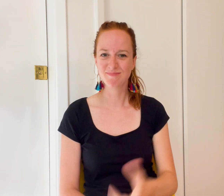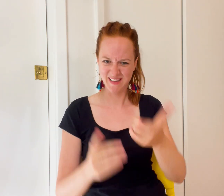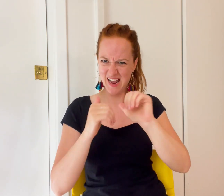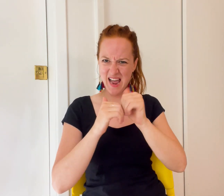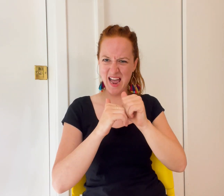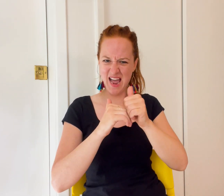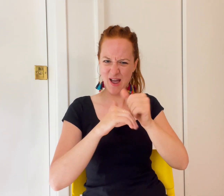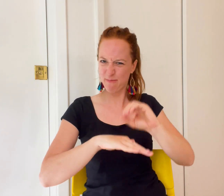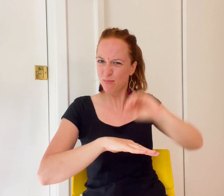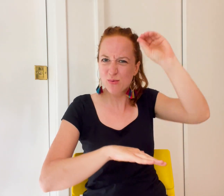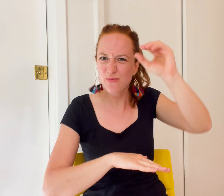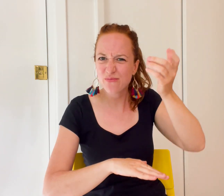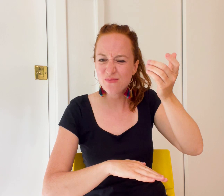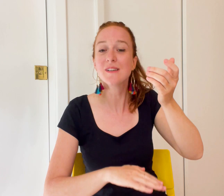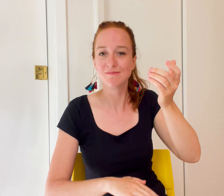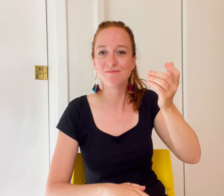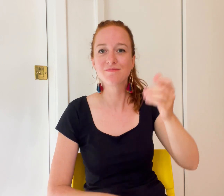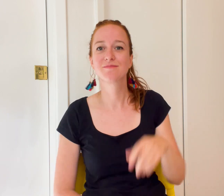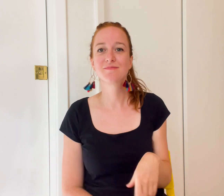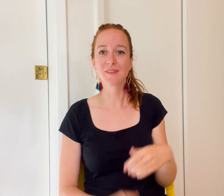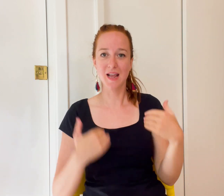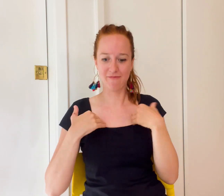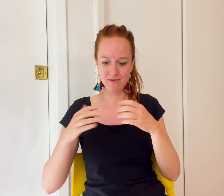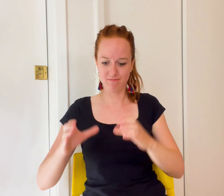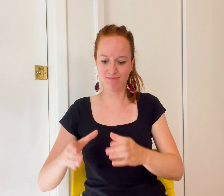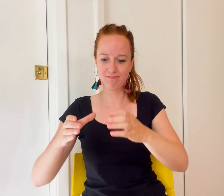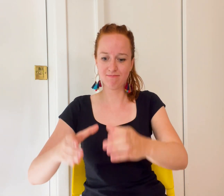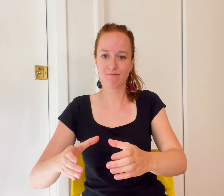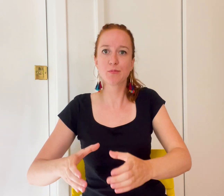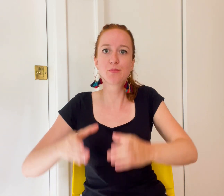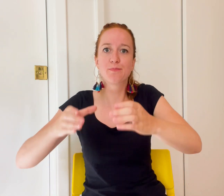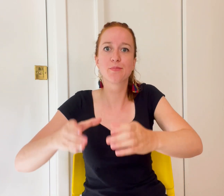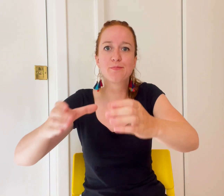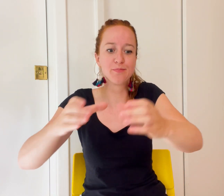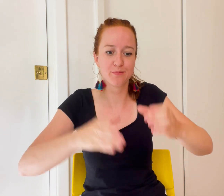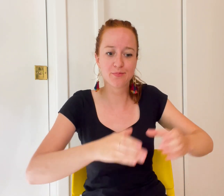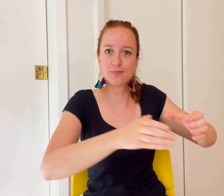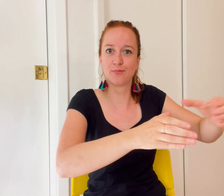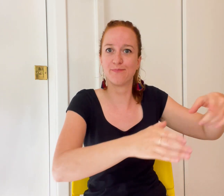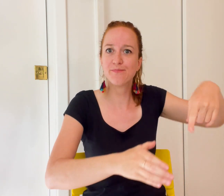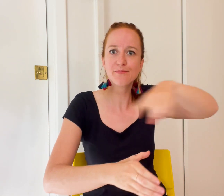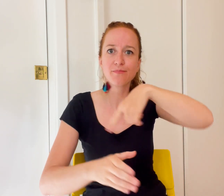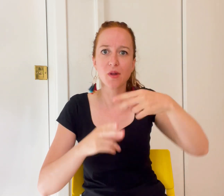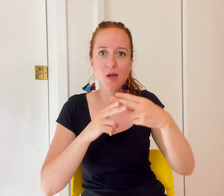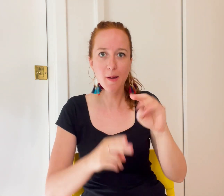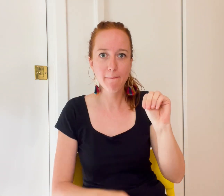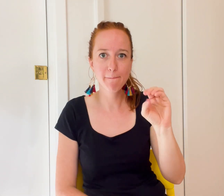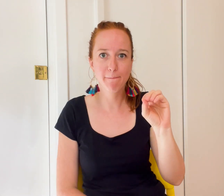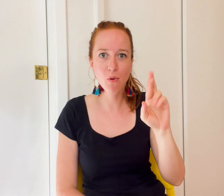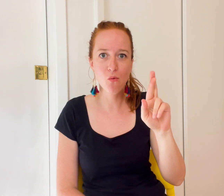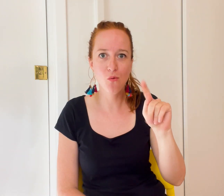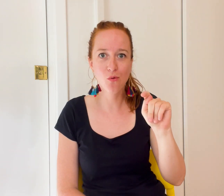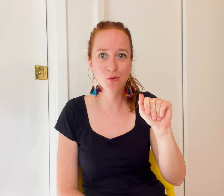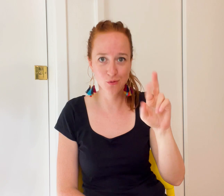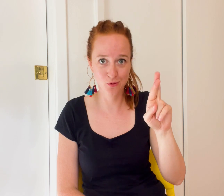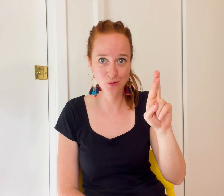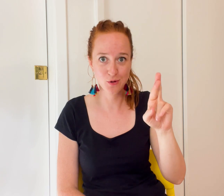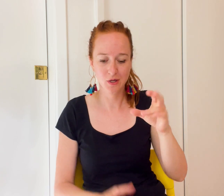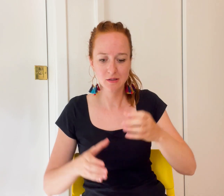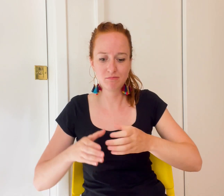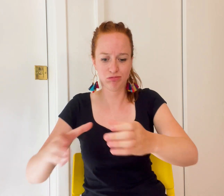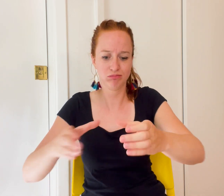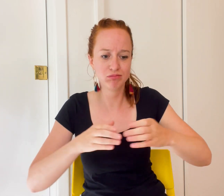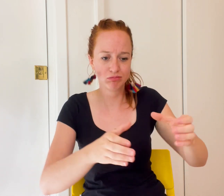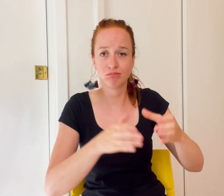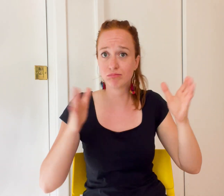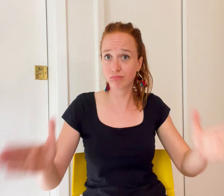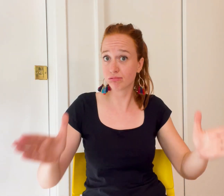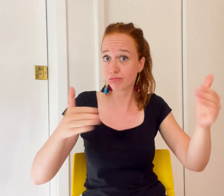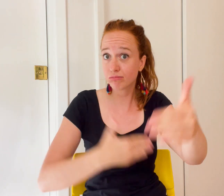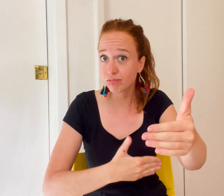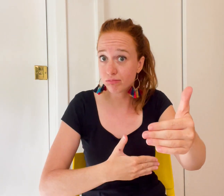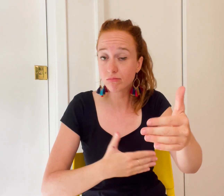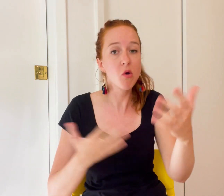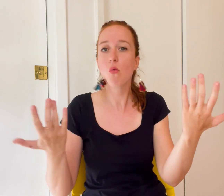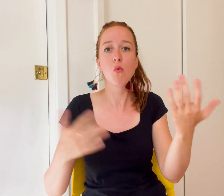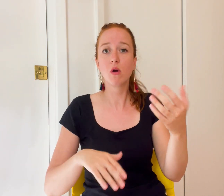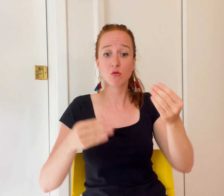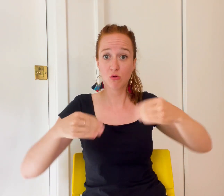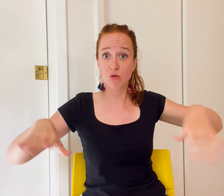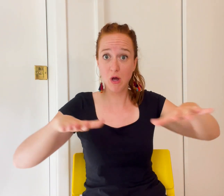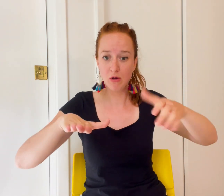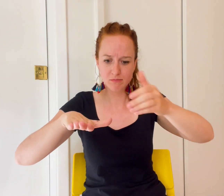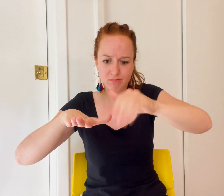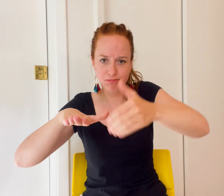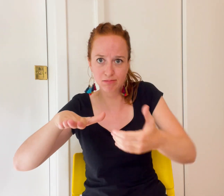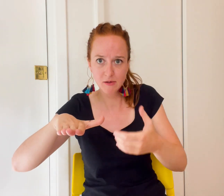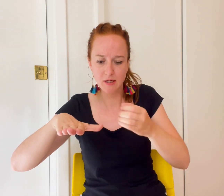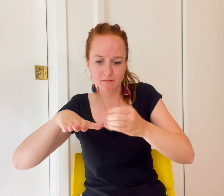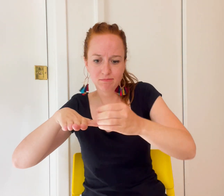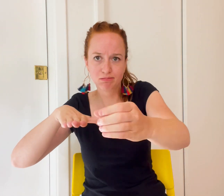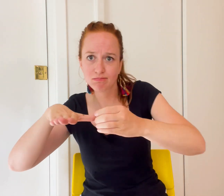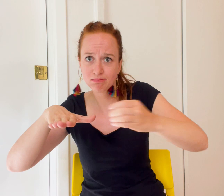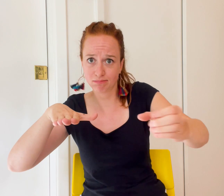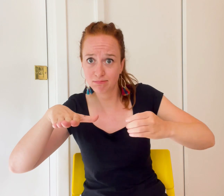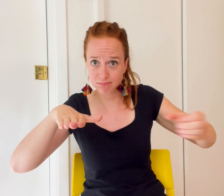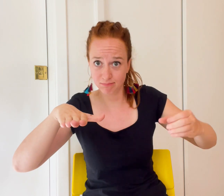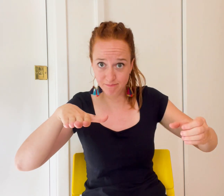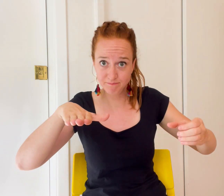To achieve flight, a tube called a mortar is set on the ground in a rack or partially buried in sand.